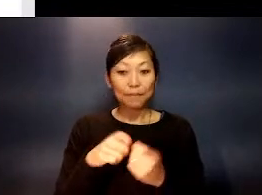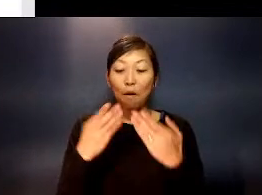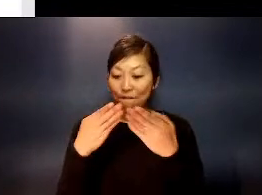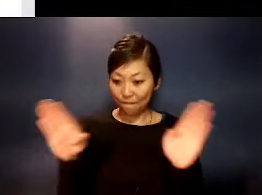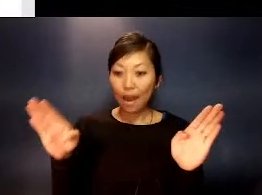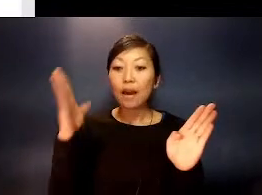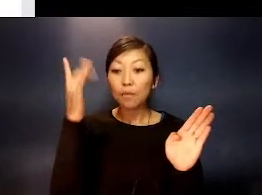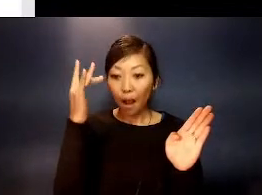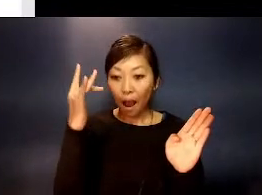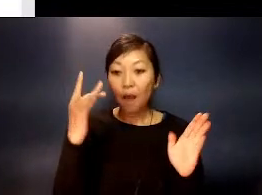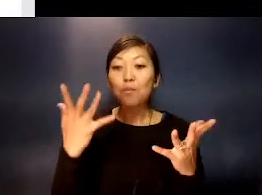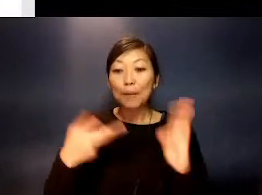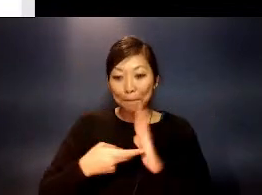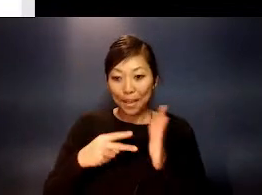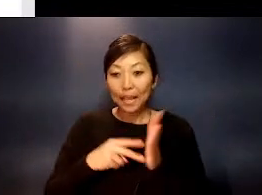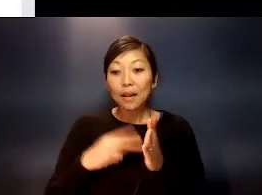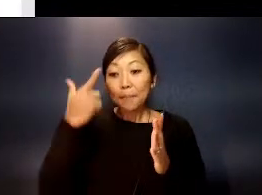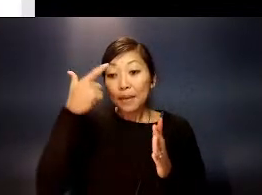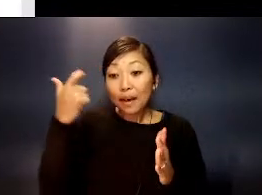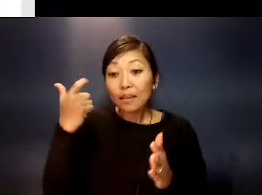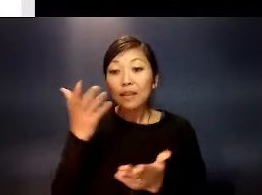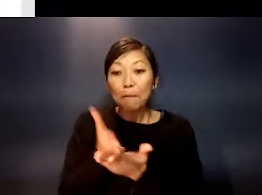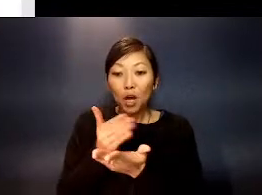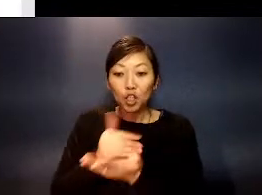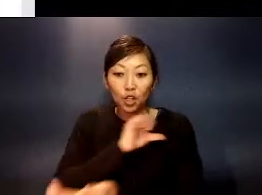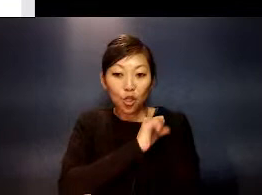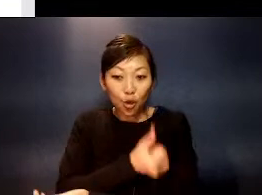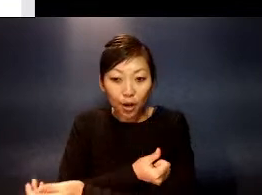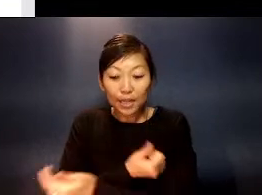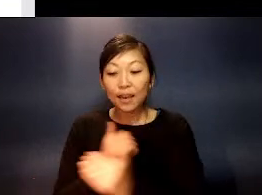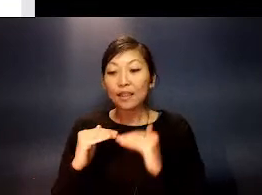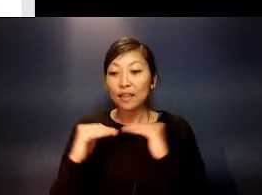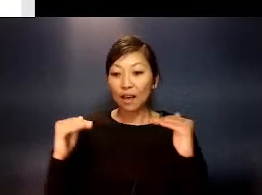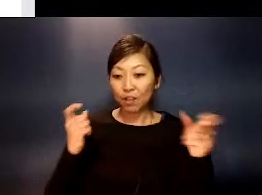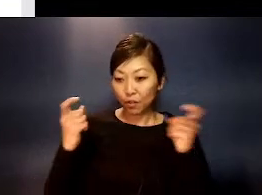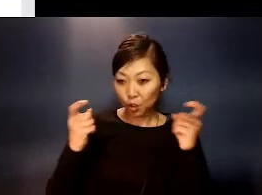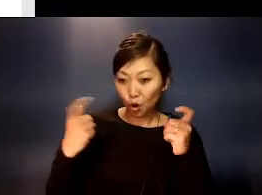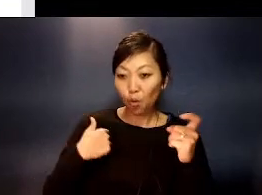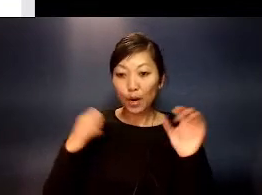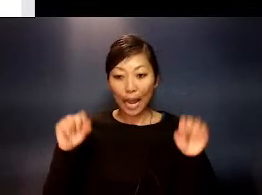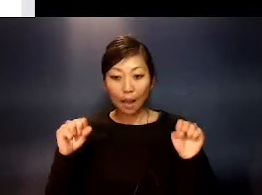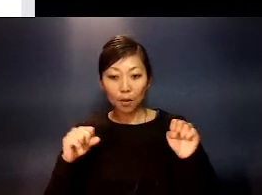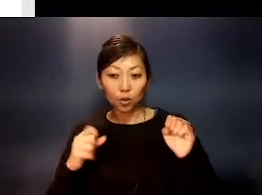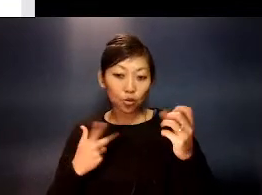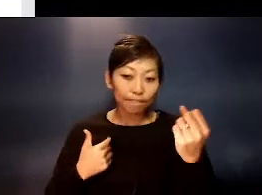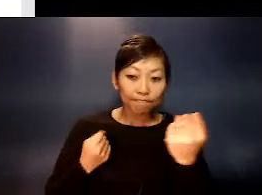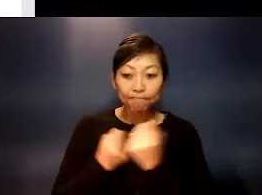AND IT IS THE BELIEF OF OUR FINANCE DEPARTMENT THAT THERE IS $100,000 SOMEWHERE IN THE COORDINATOR'S BUDGET THAT CAN BE USED FOR THIS PURPOSE, AND I WOULD ASK MY